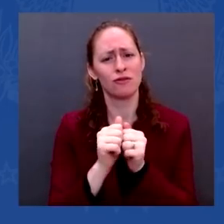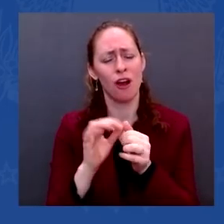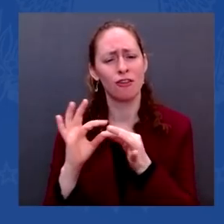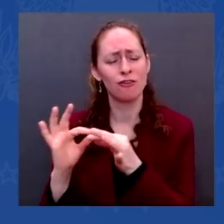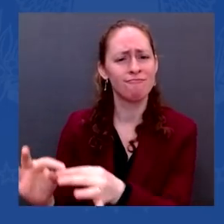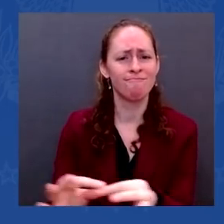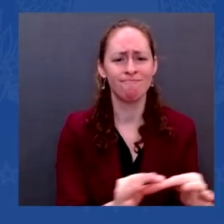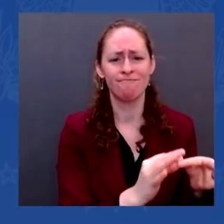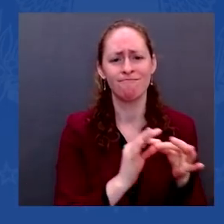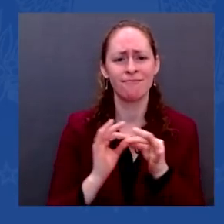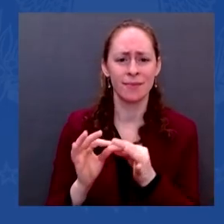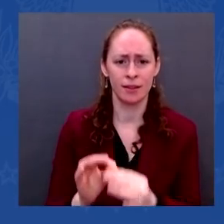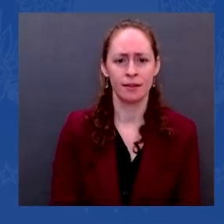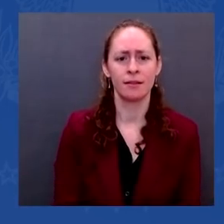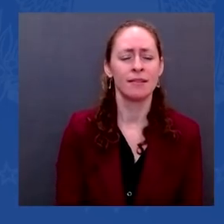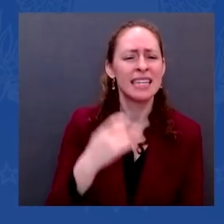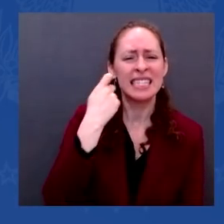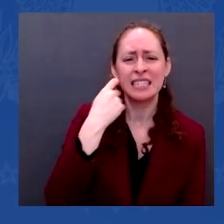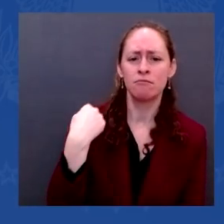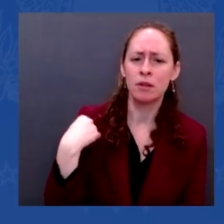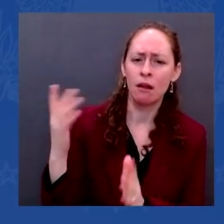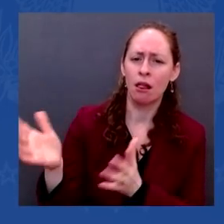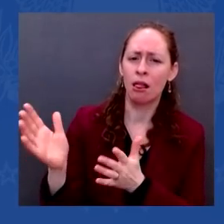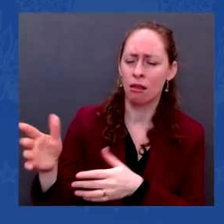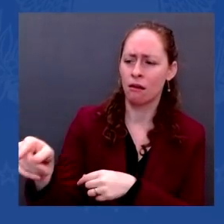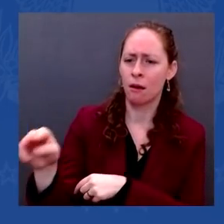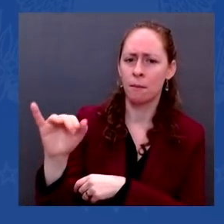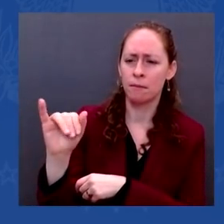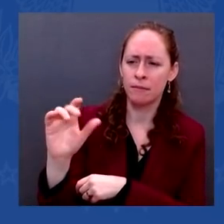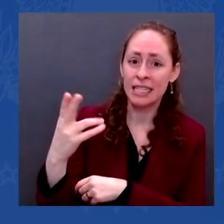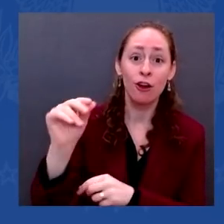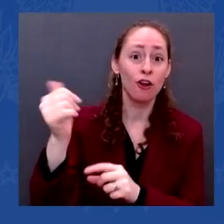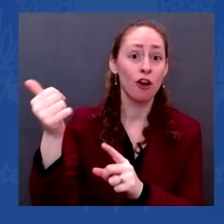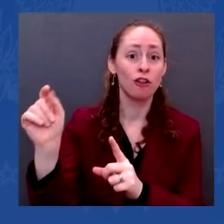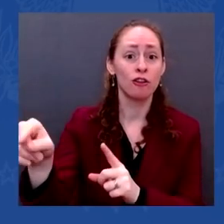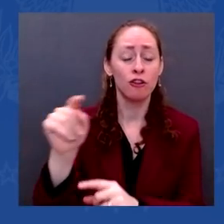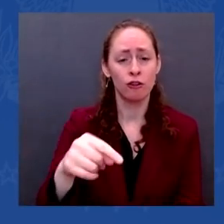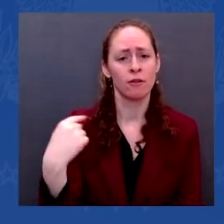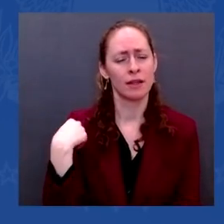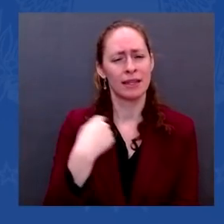but I think is missing in the Congress is we don't spend as much time with one another as we used to.